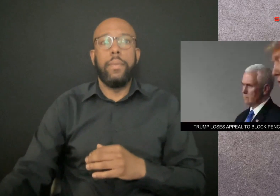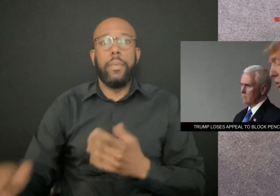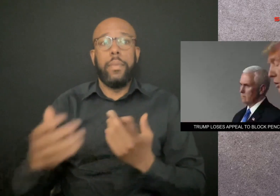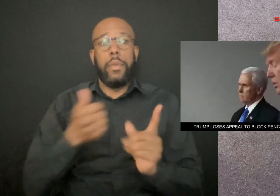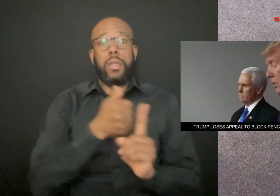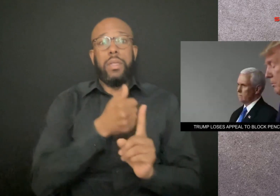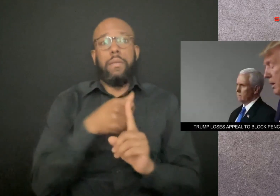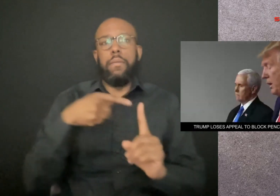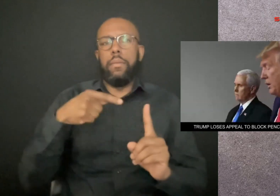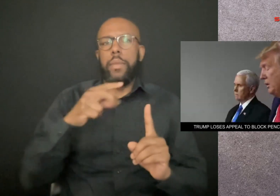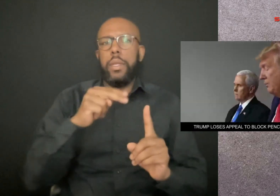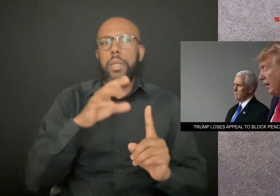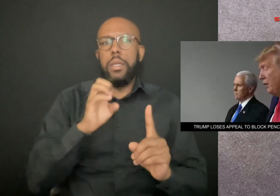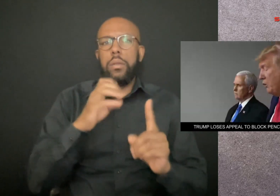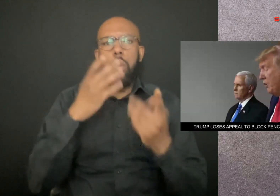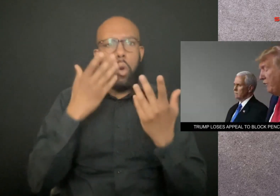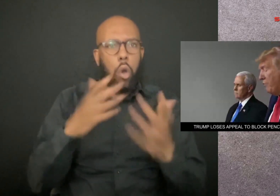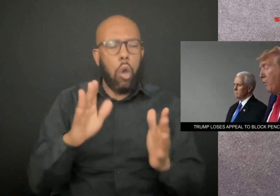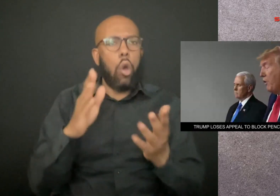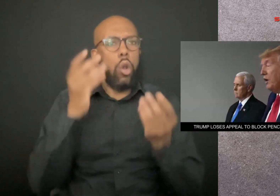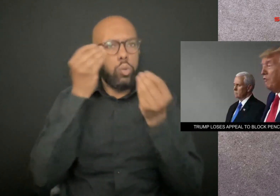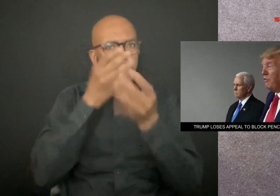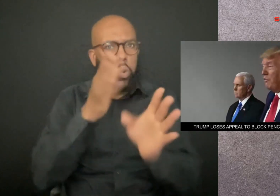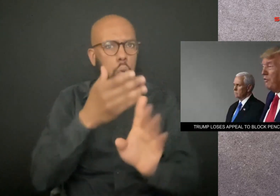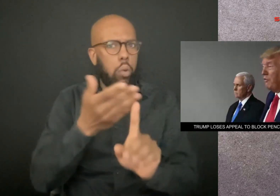Pants has already said he would comply with the subpoena.